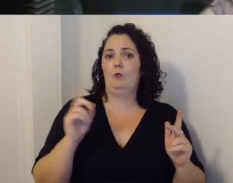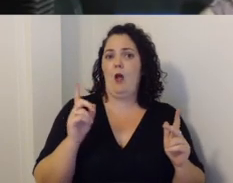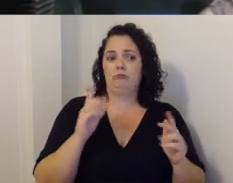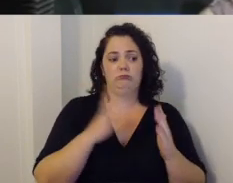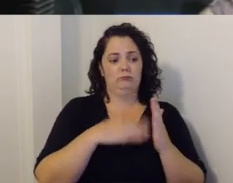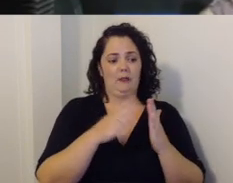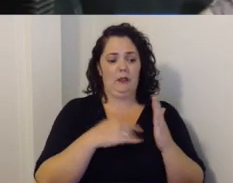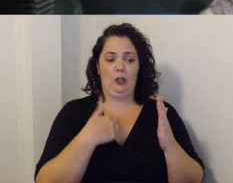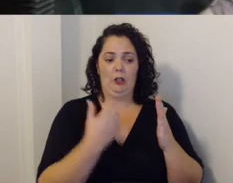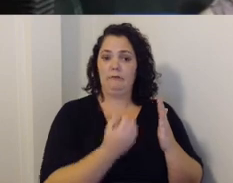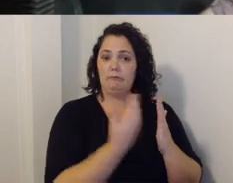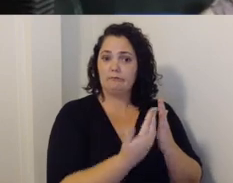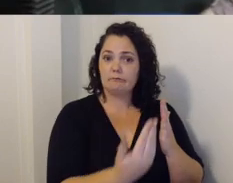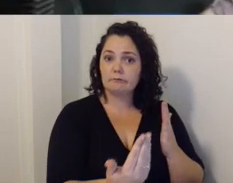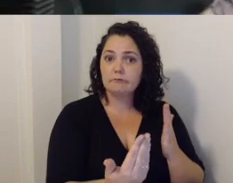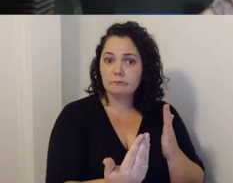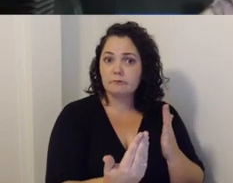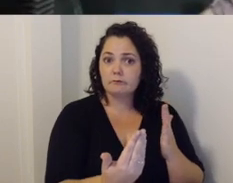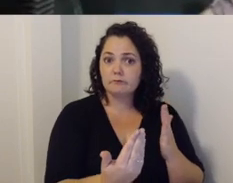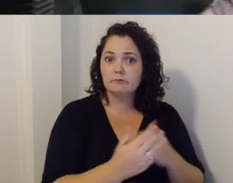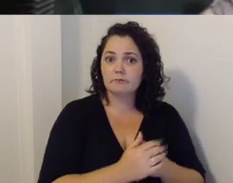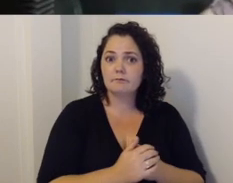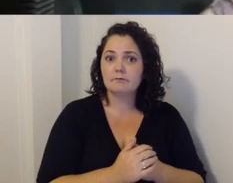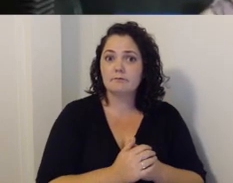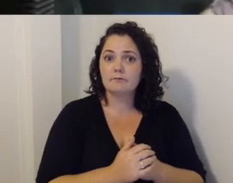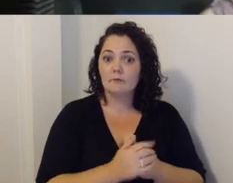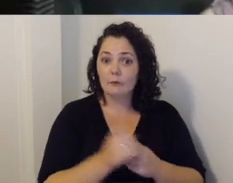right now and if you all haven't had a chance you've got to get got to get here to Brisbane